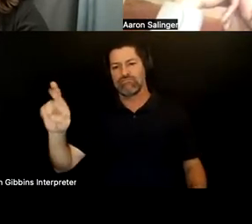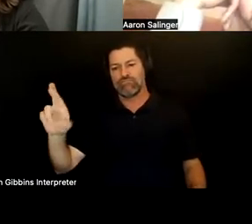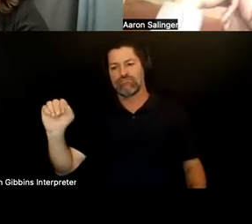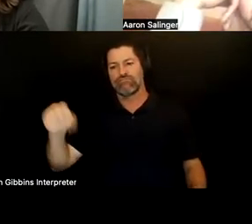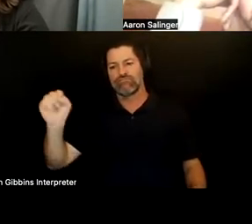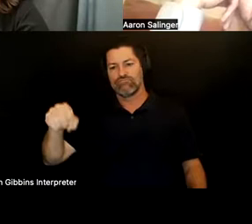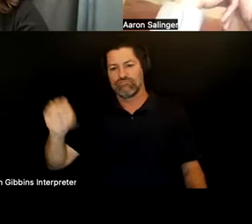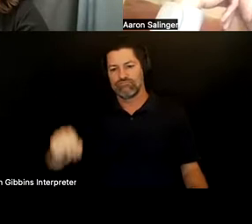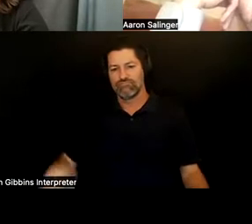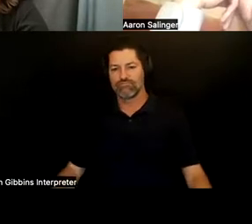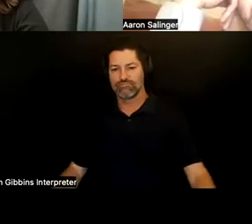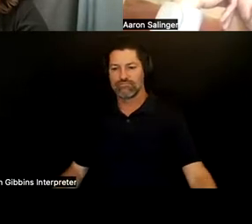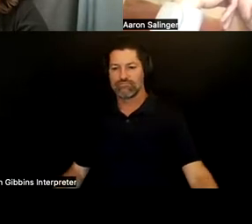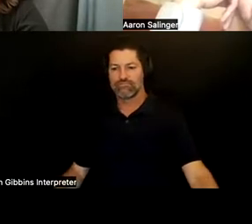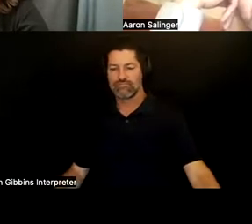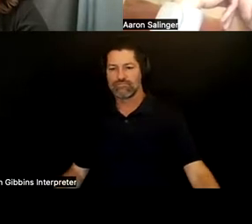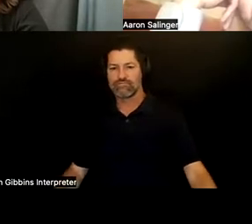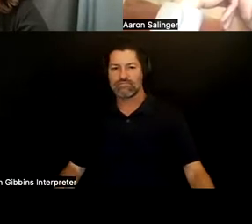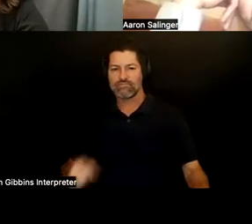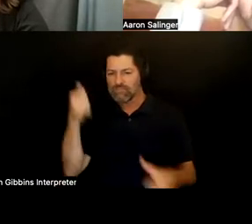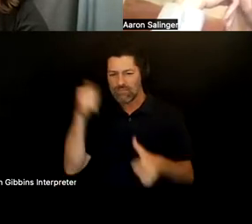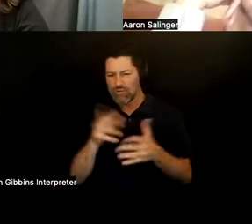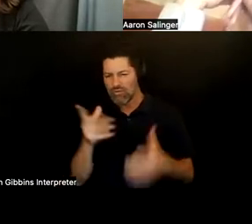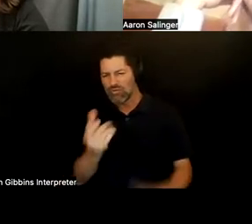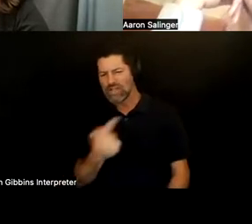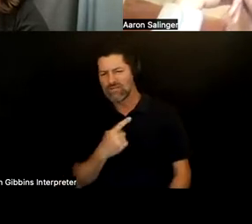19:59:49 I can't even remember what your question was Oh, how do I like the movies.